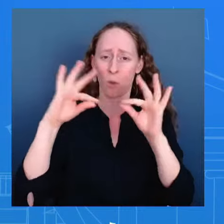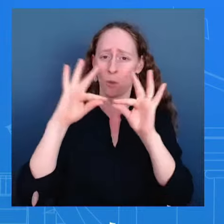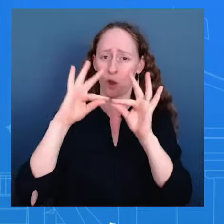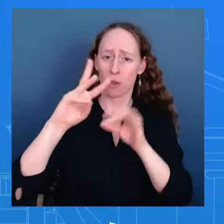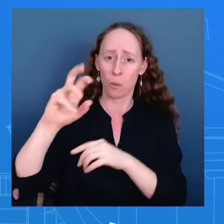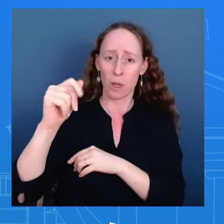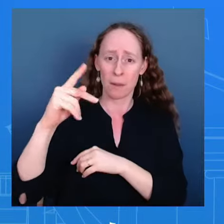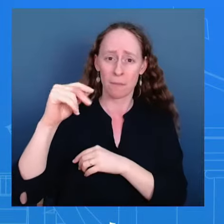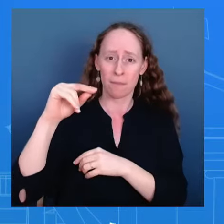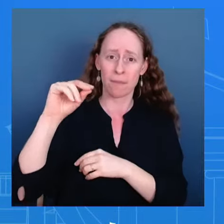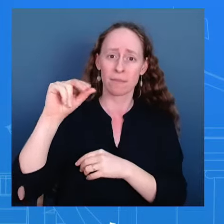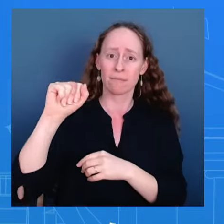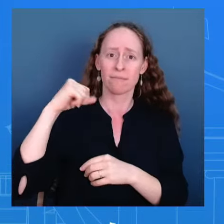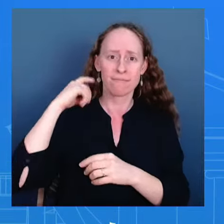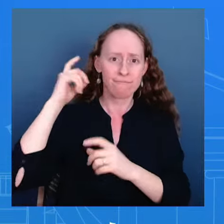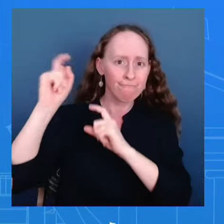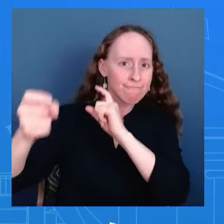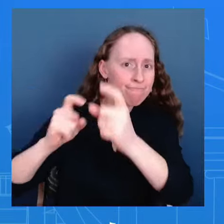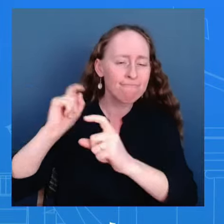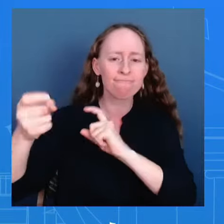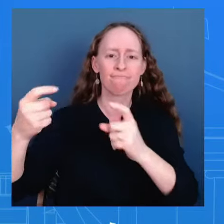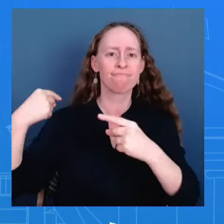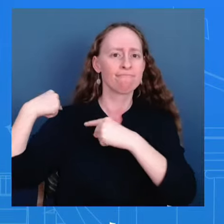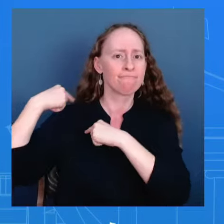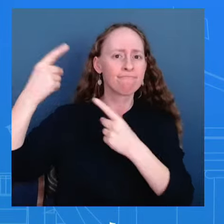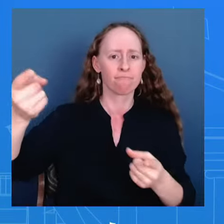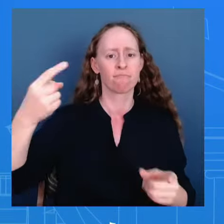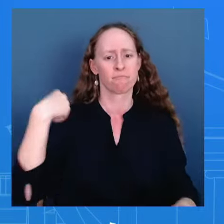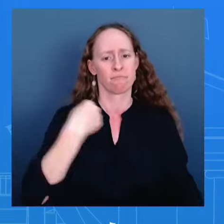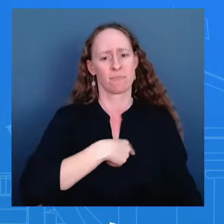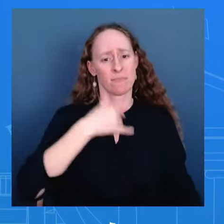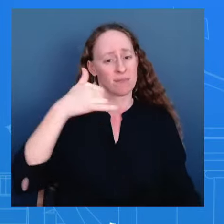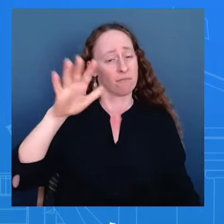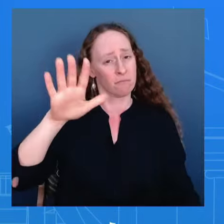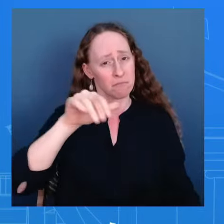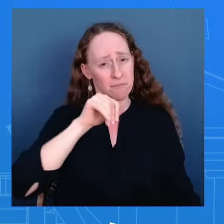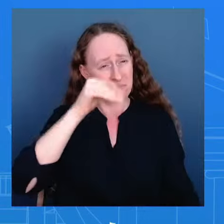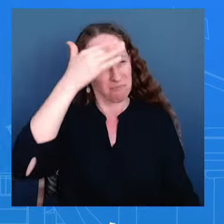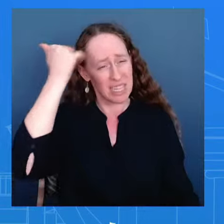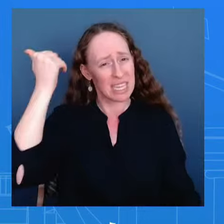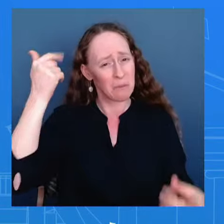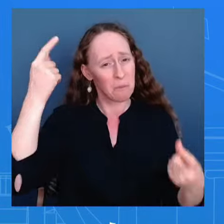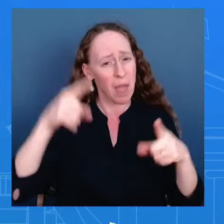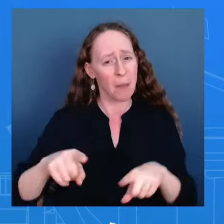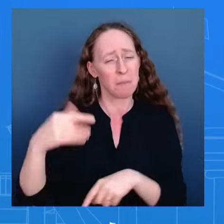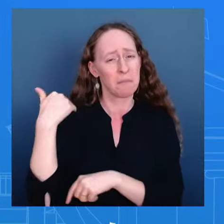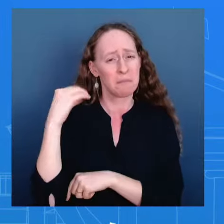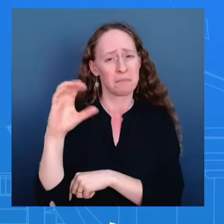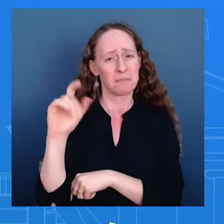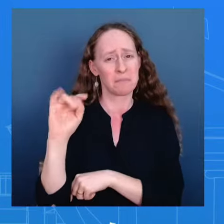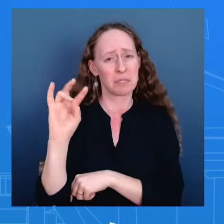but we haven't, 1200 innocent Israelis, slaughtered, mutilated, raped, tortured,